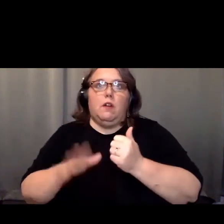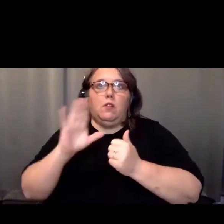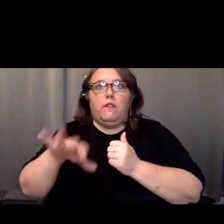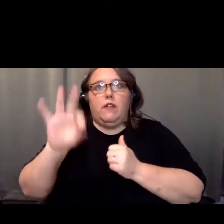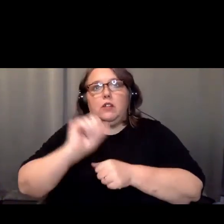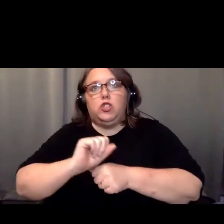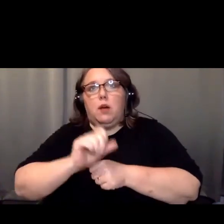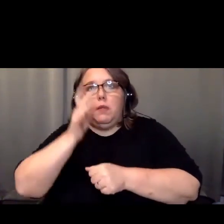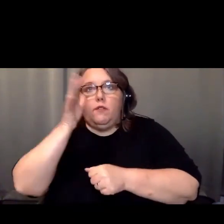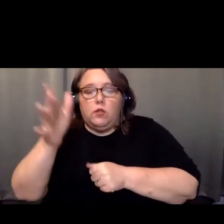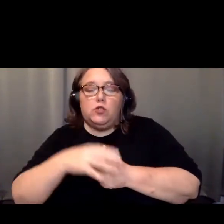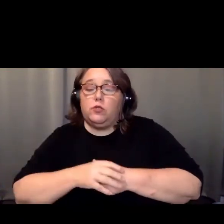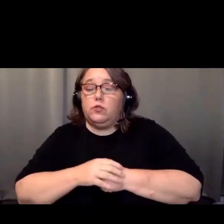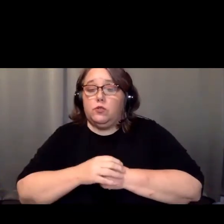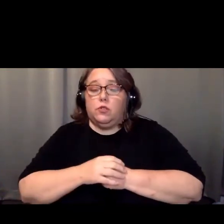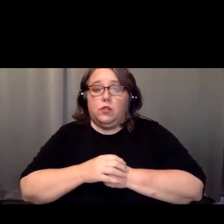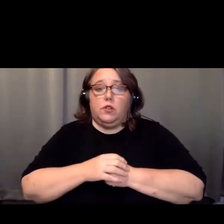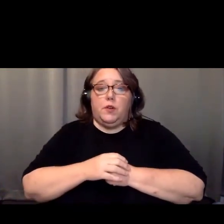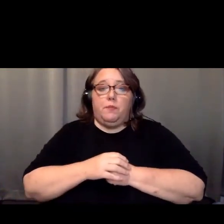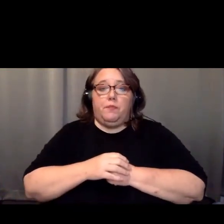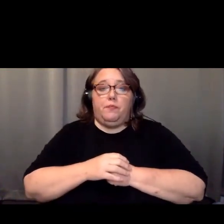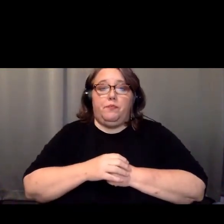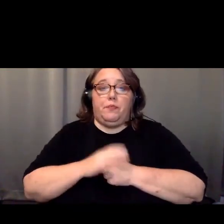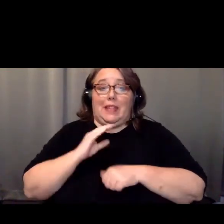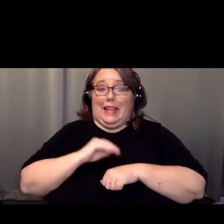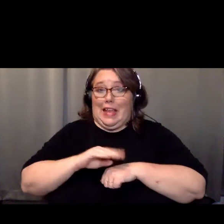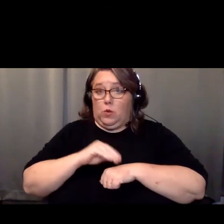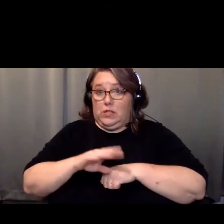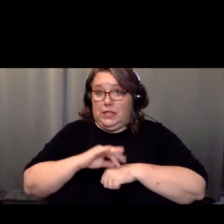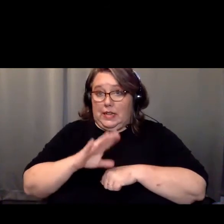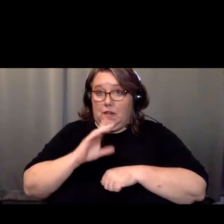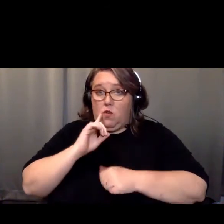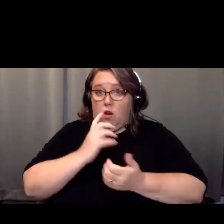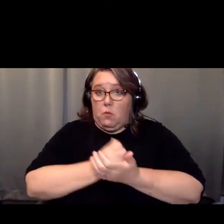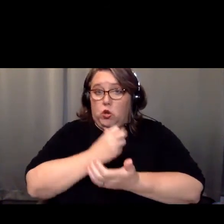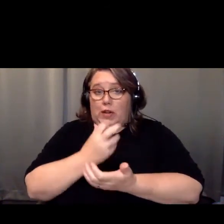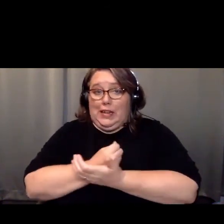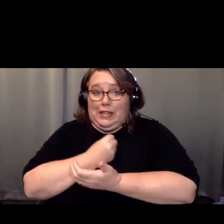in the future, they're supposed to be looking at counseling opportunities for enrollment